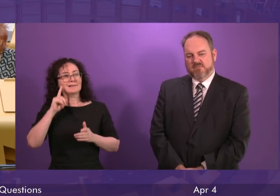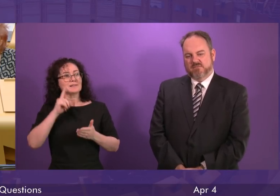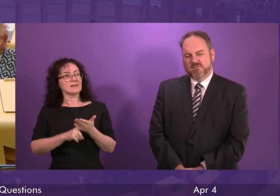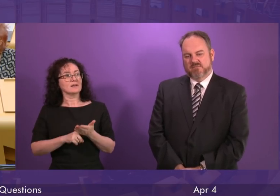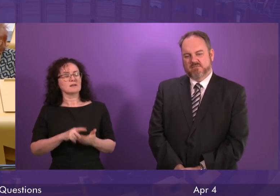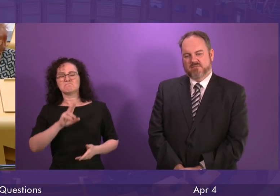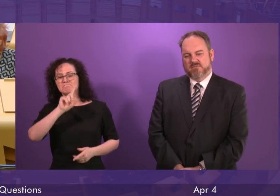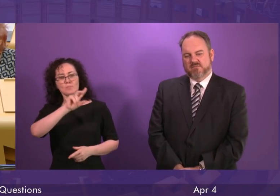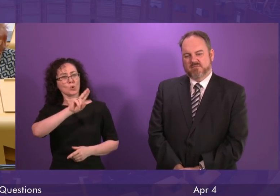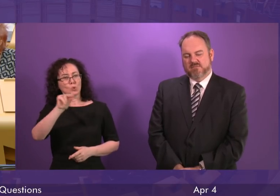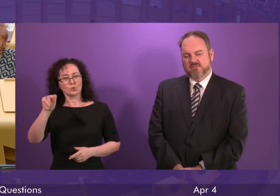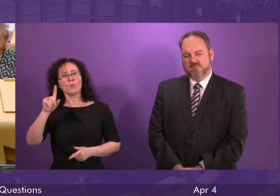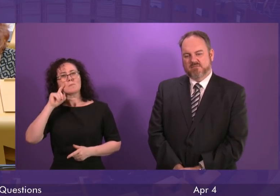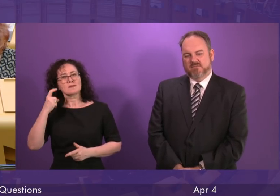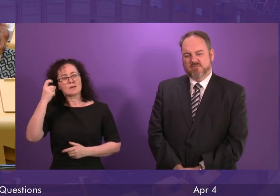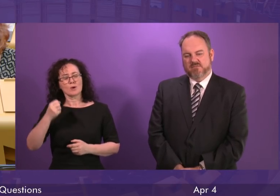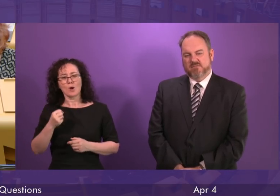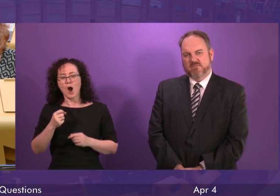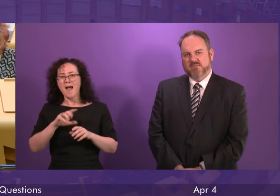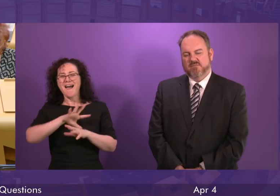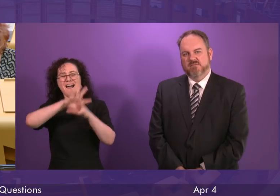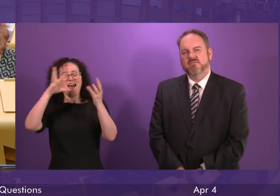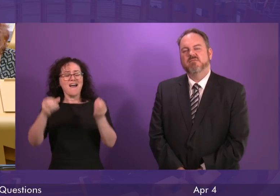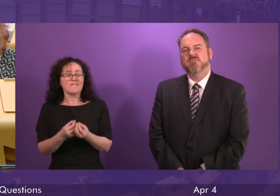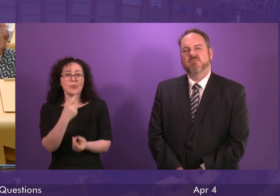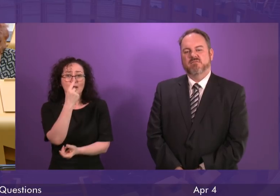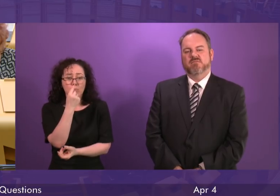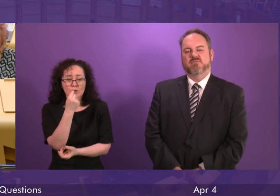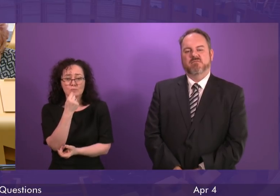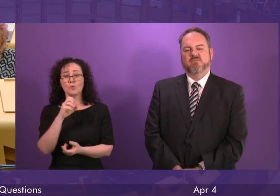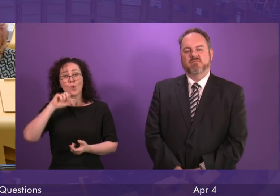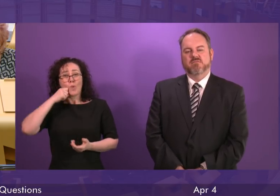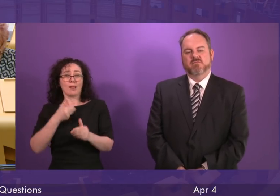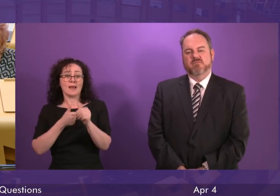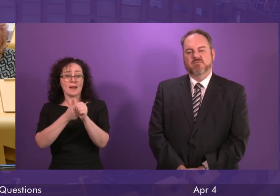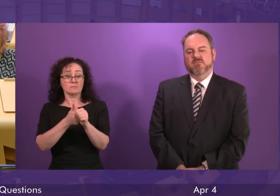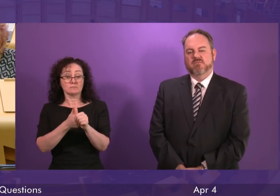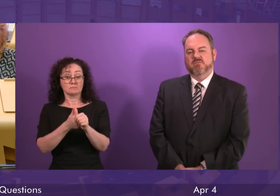We know that some of what is being done is effective; other things are, perhaps, not